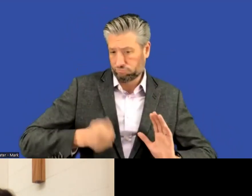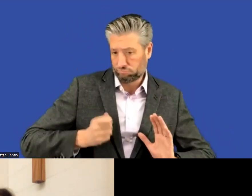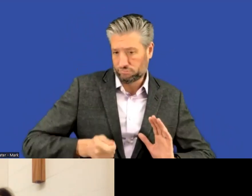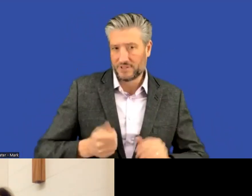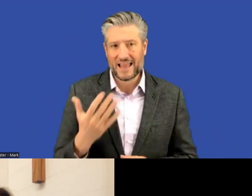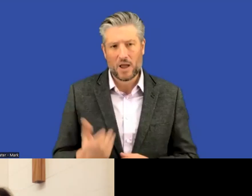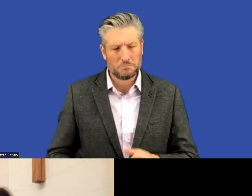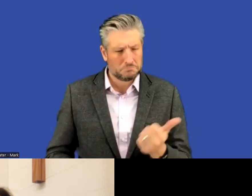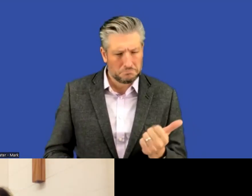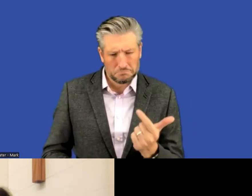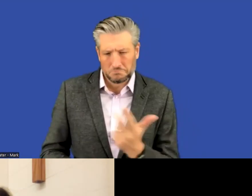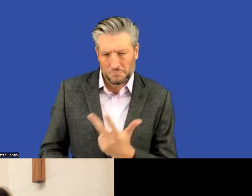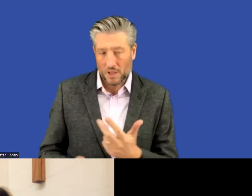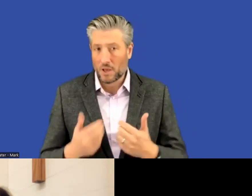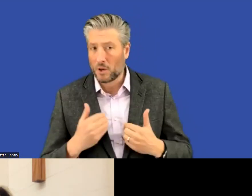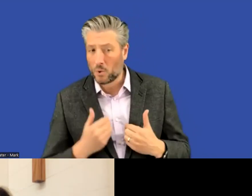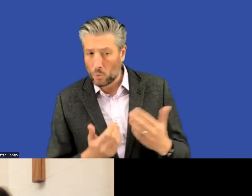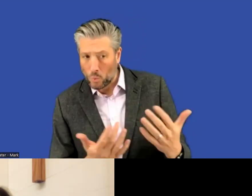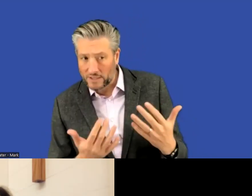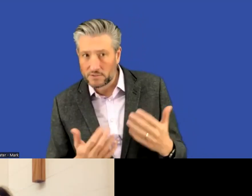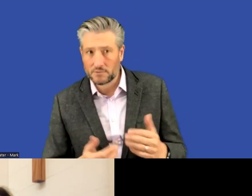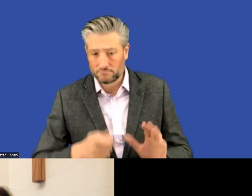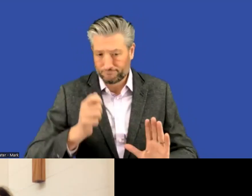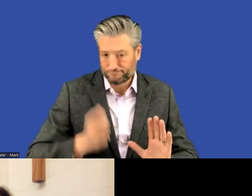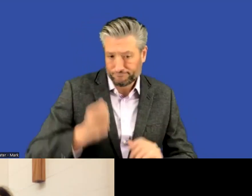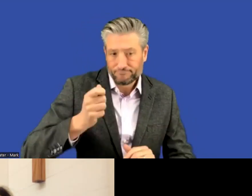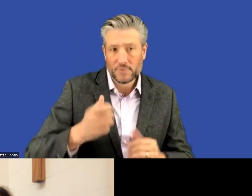I think, as an association, they're waiting for so many years.